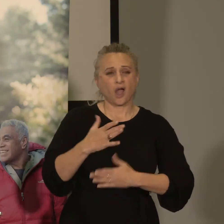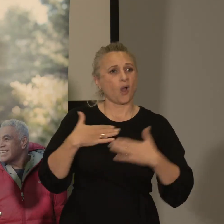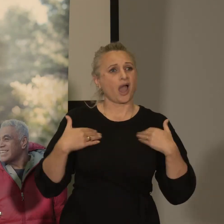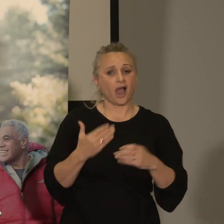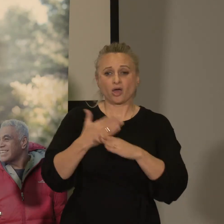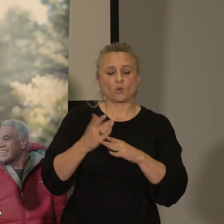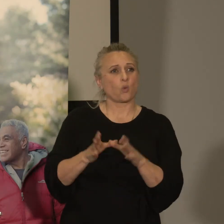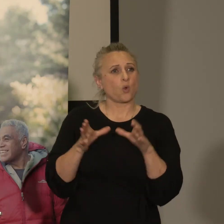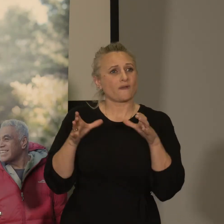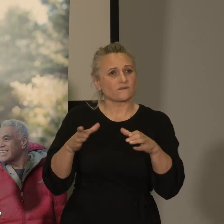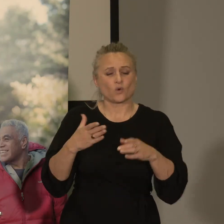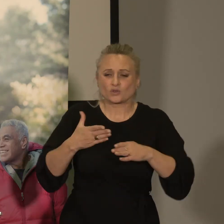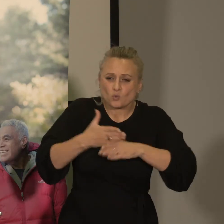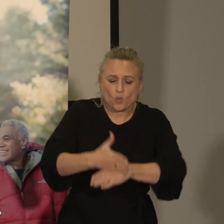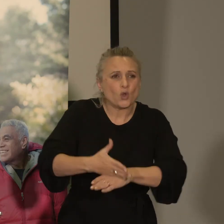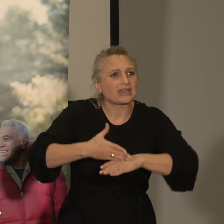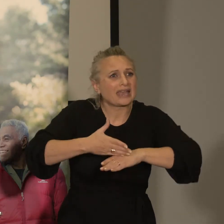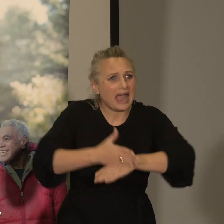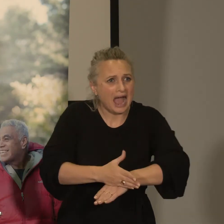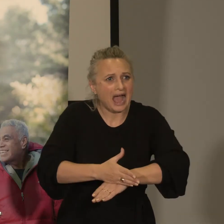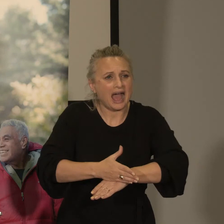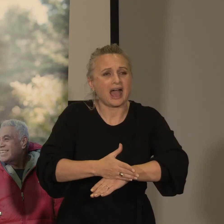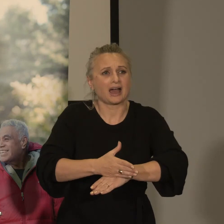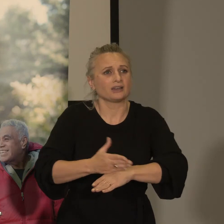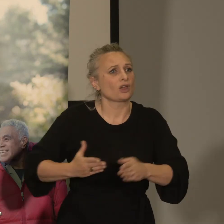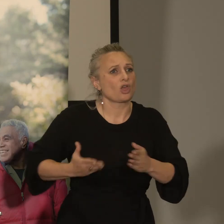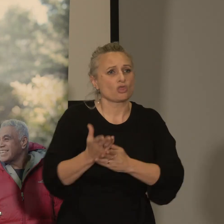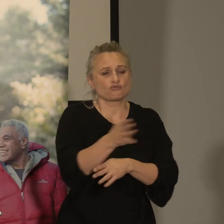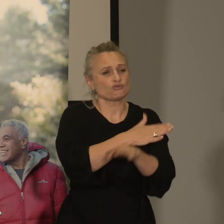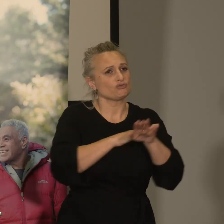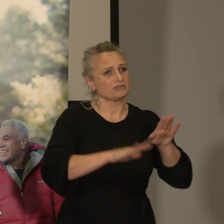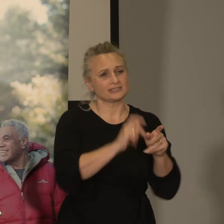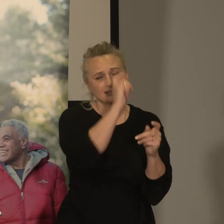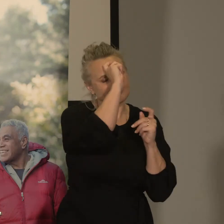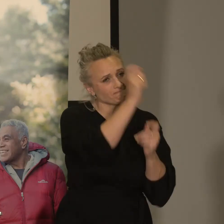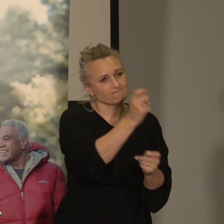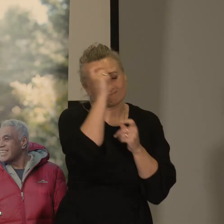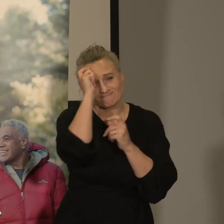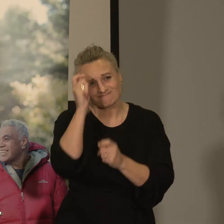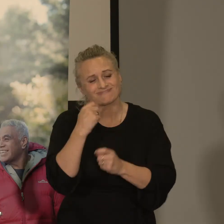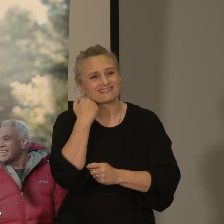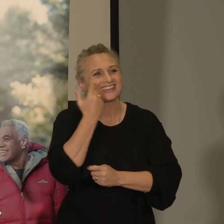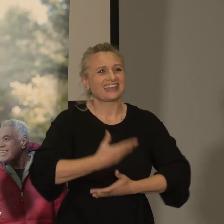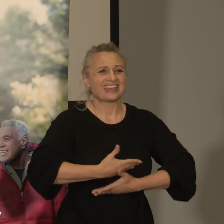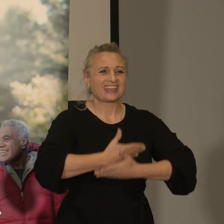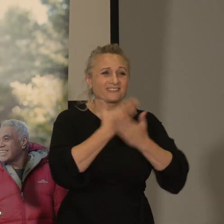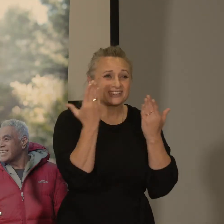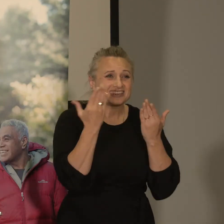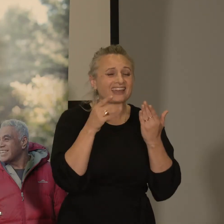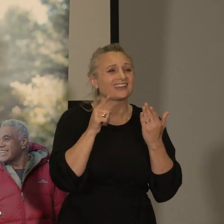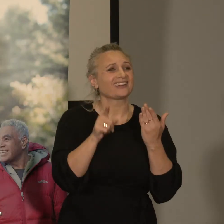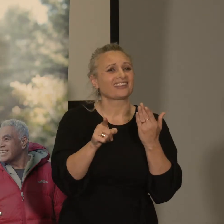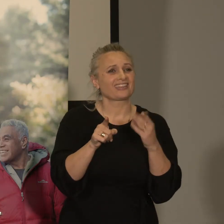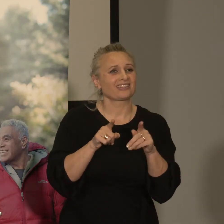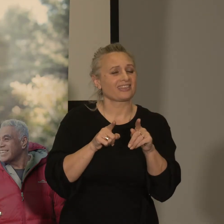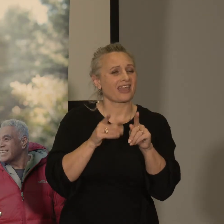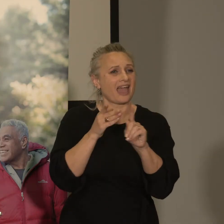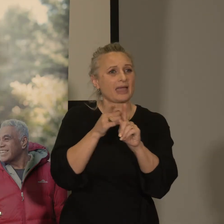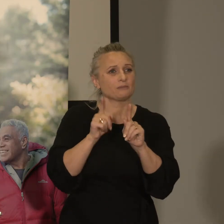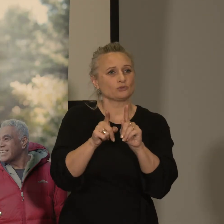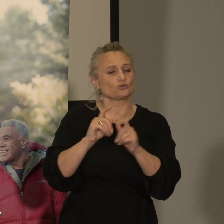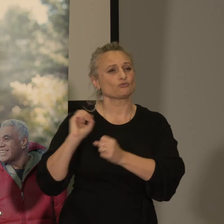implementing on the ground